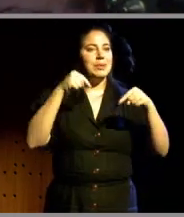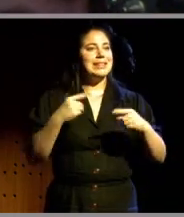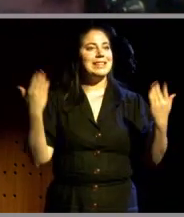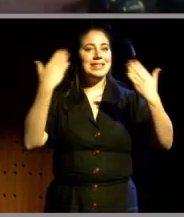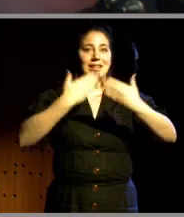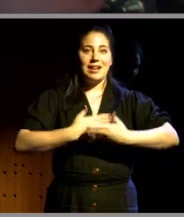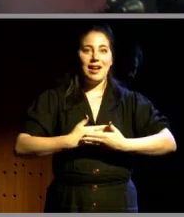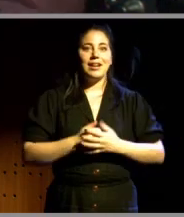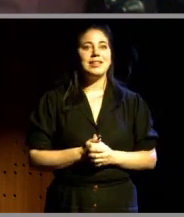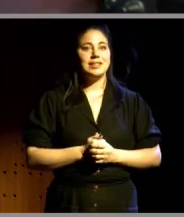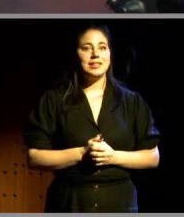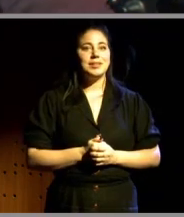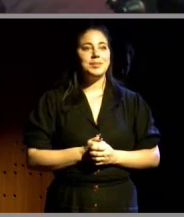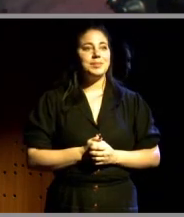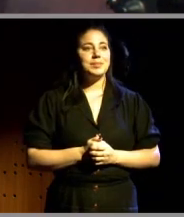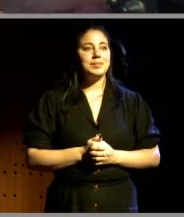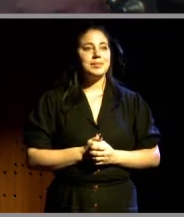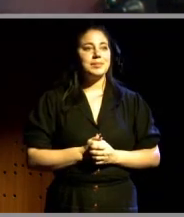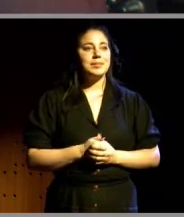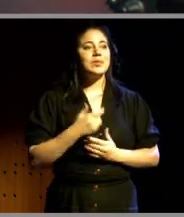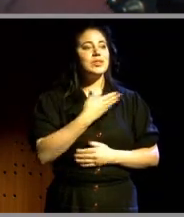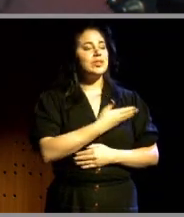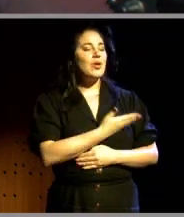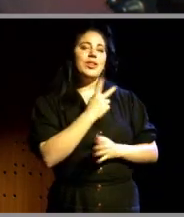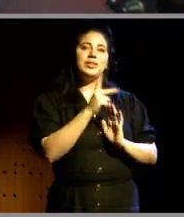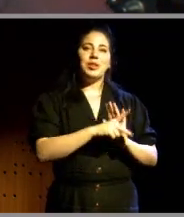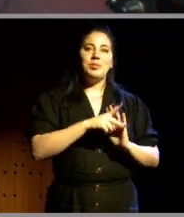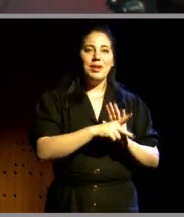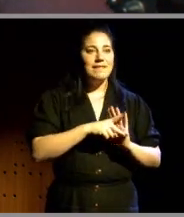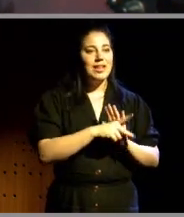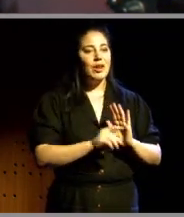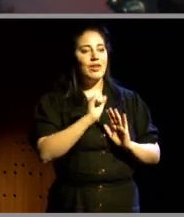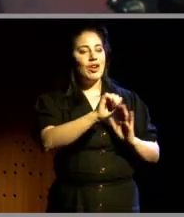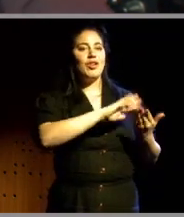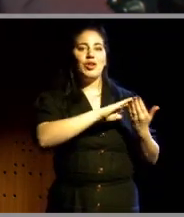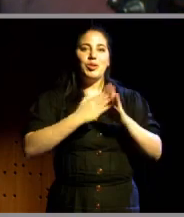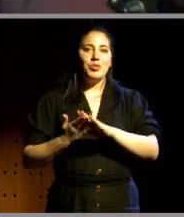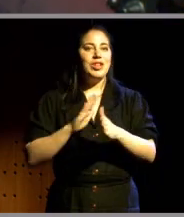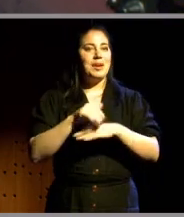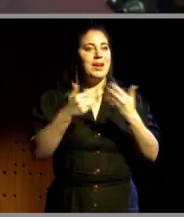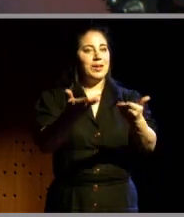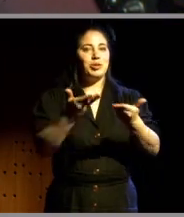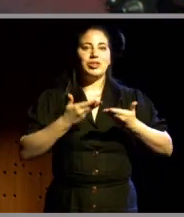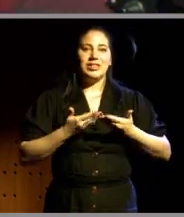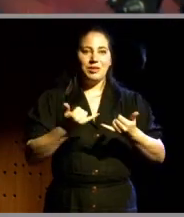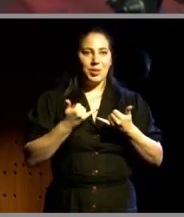of her introduction. After our introduction, we'll hear a little from her in her community about her receiving the Red Ochre Award.